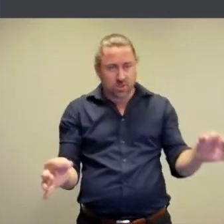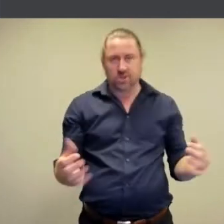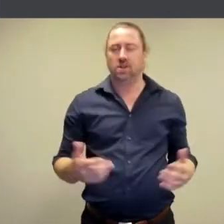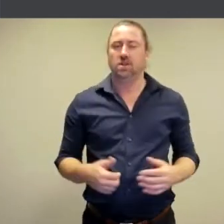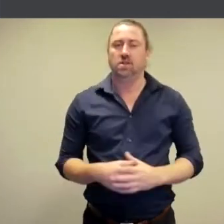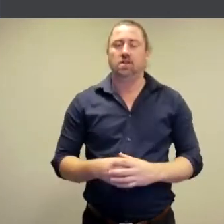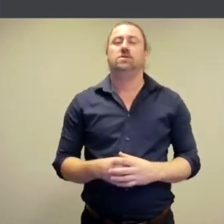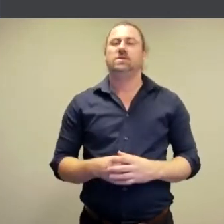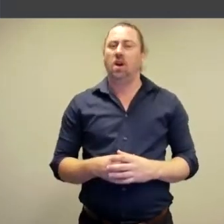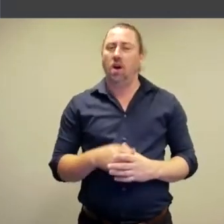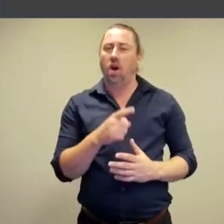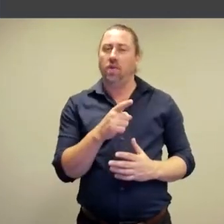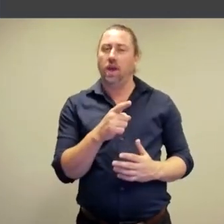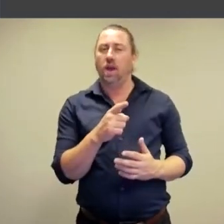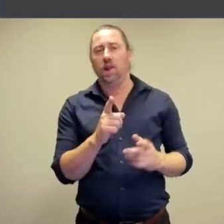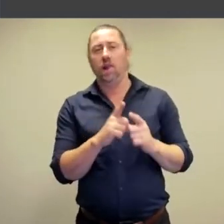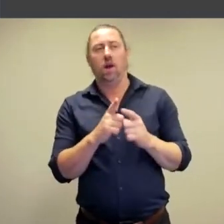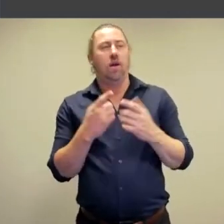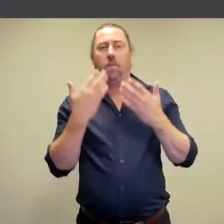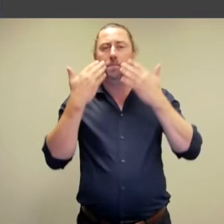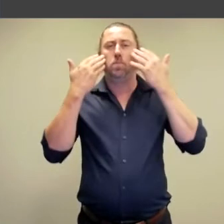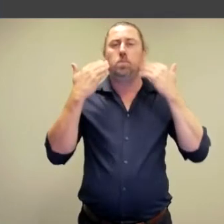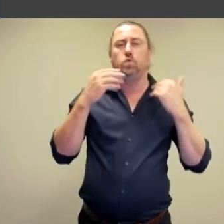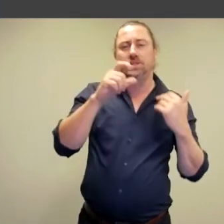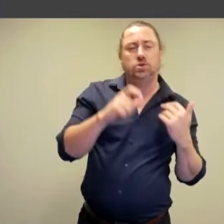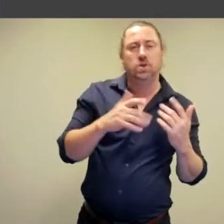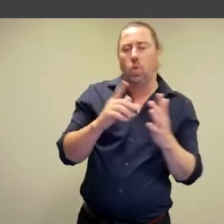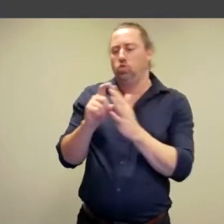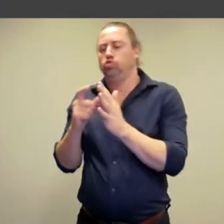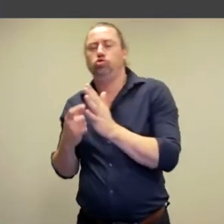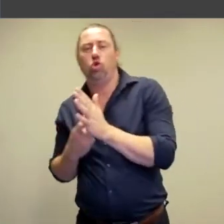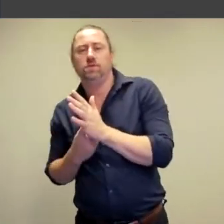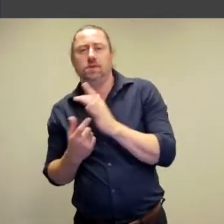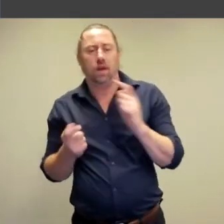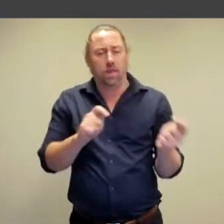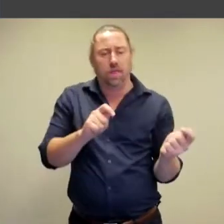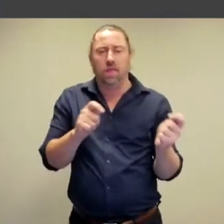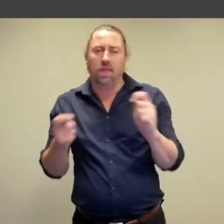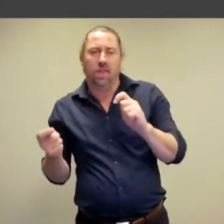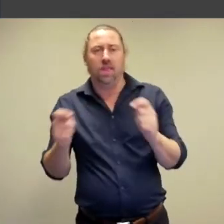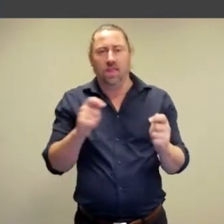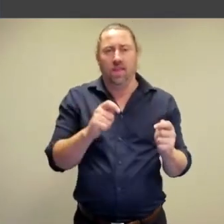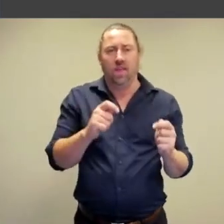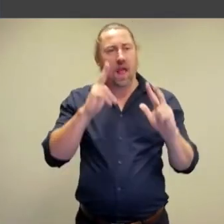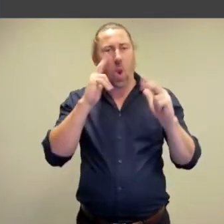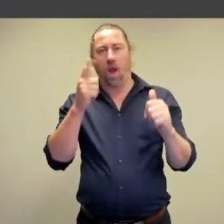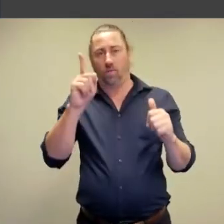the kind of roles of beautician and